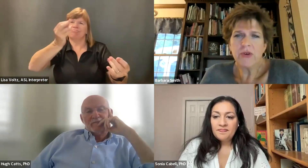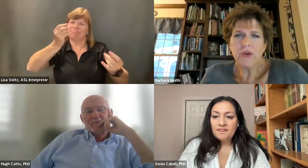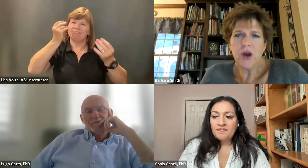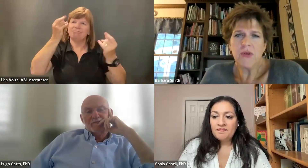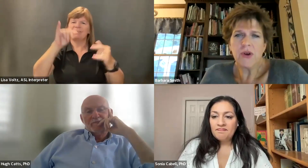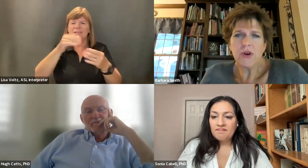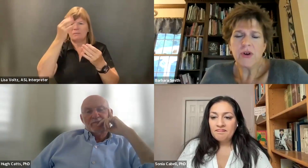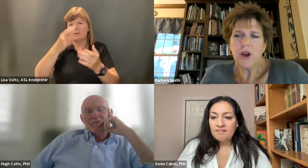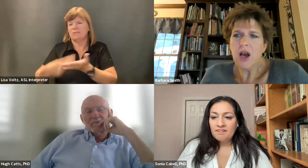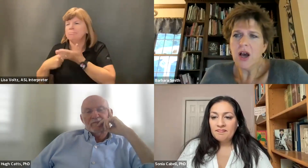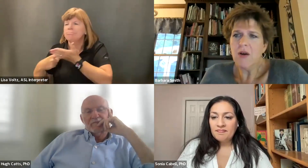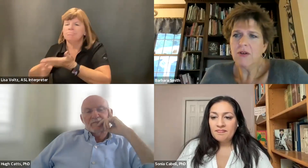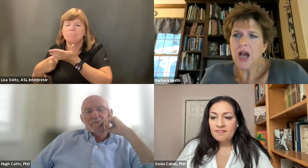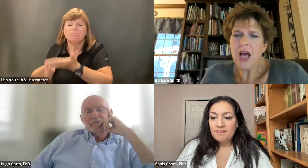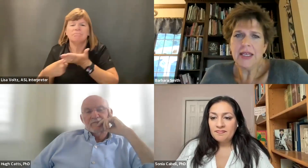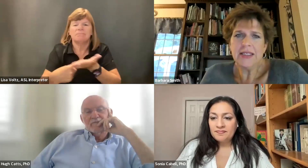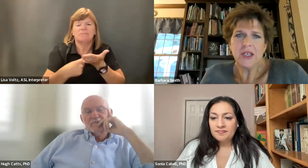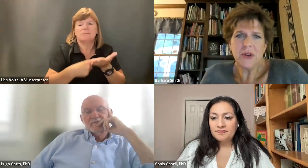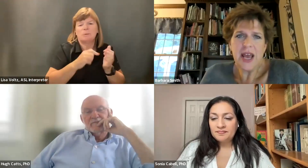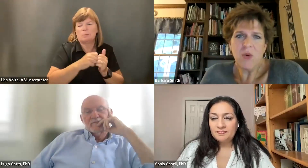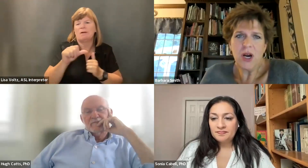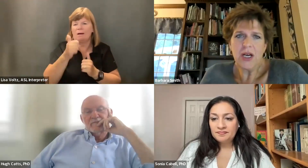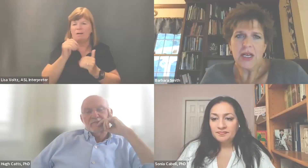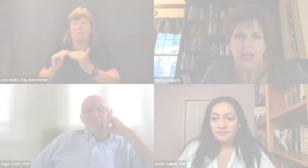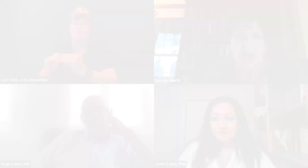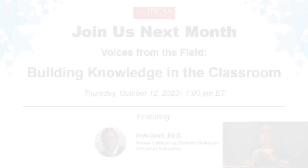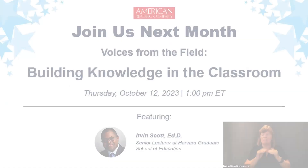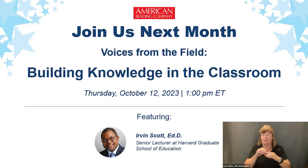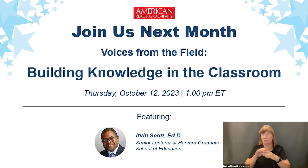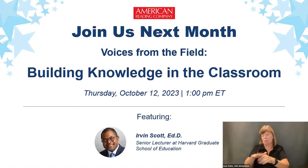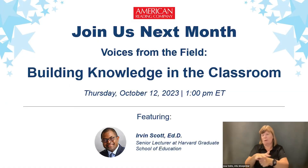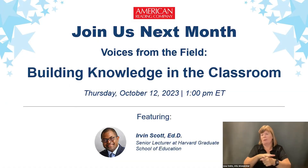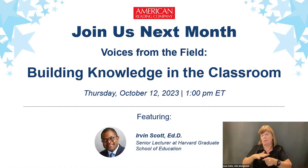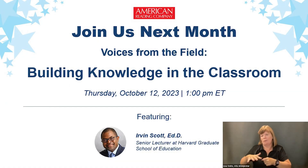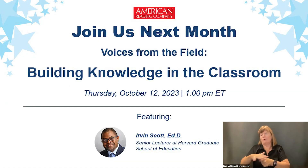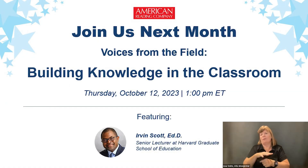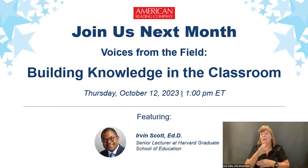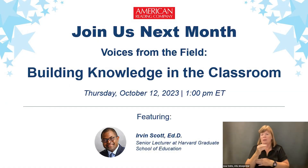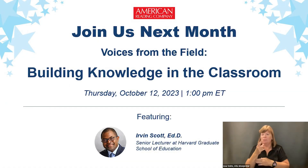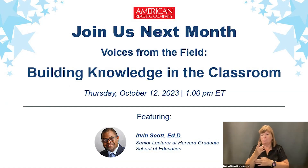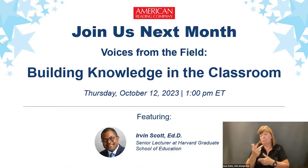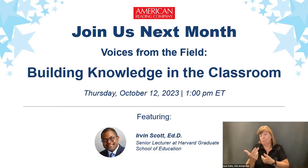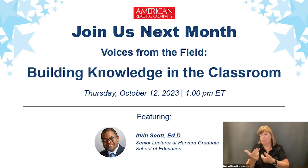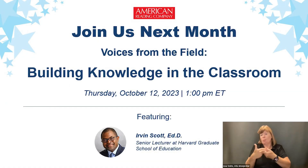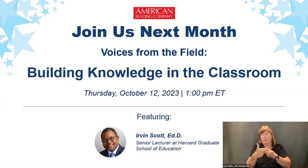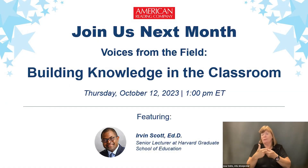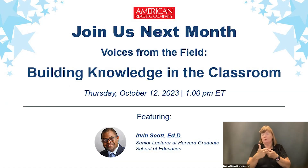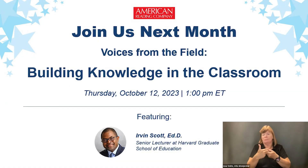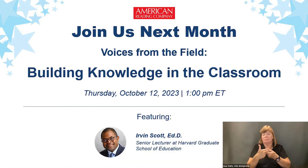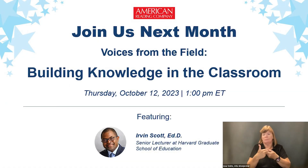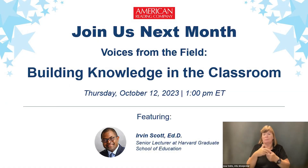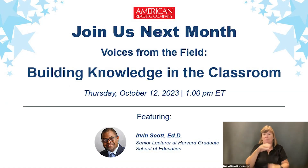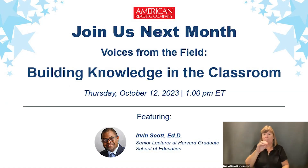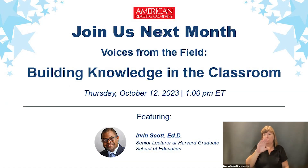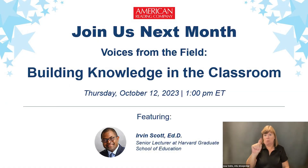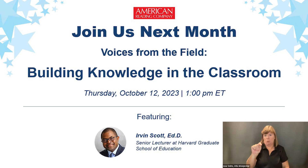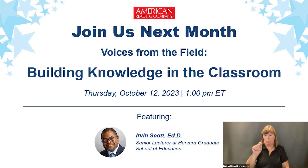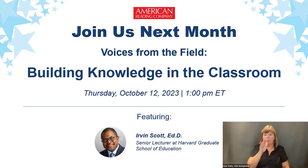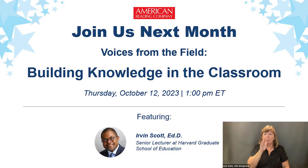other other uh colleagues in your network and that you join us in October where we'll be hearing from